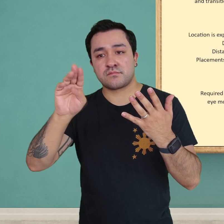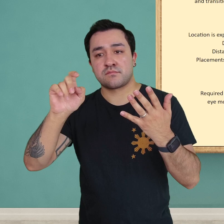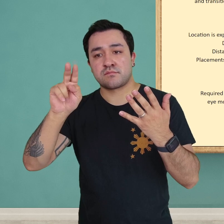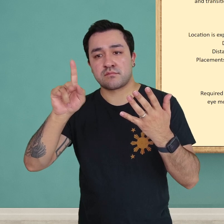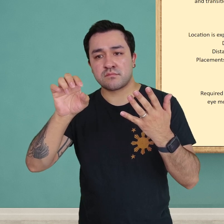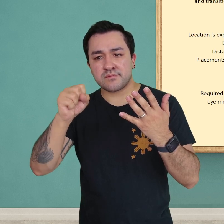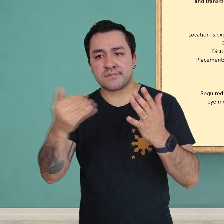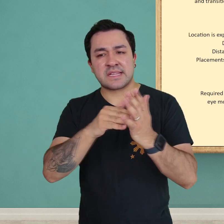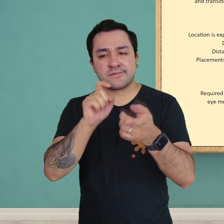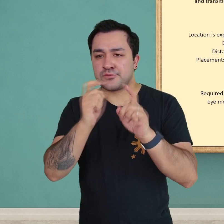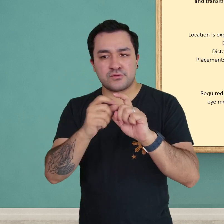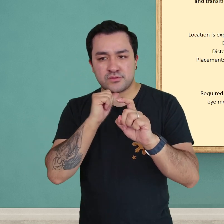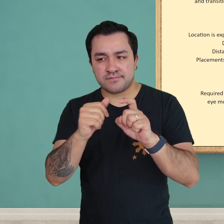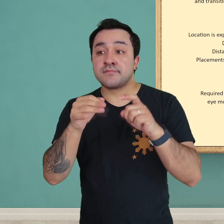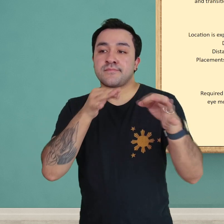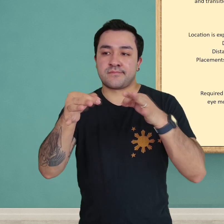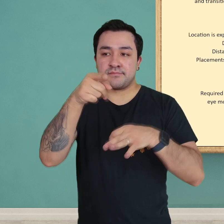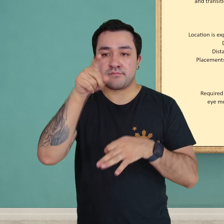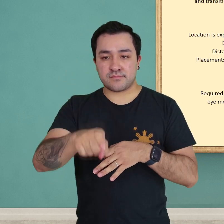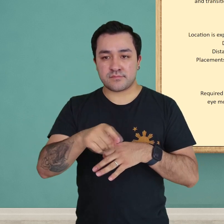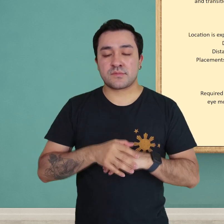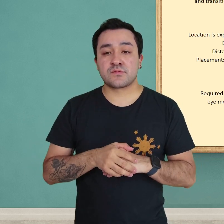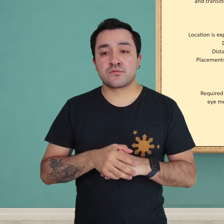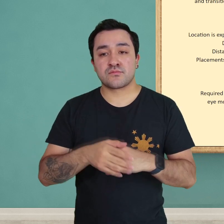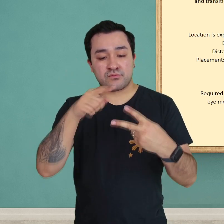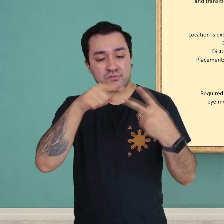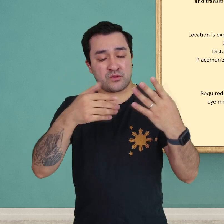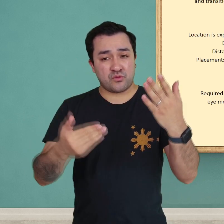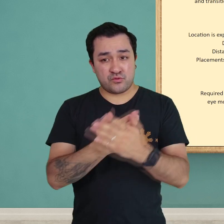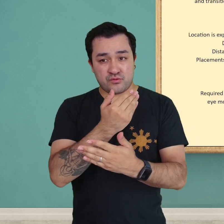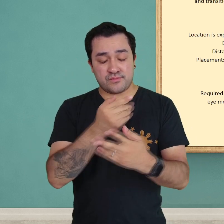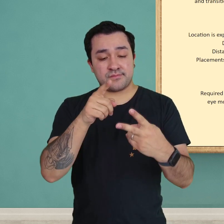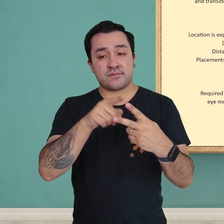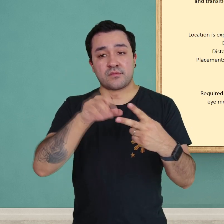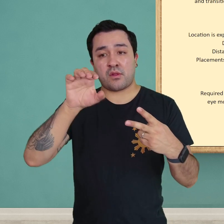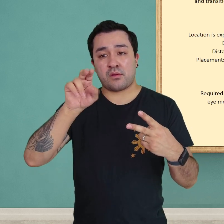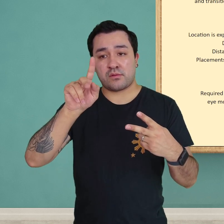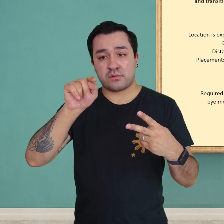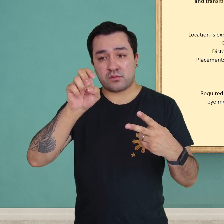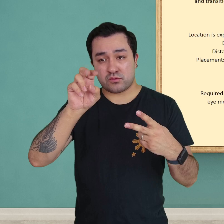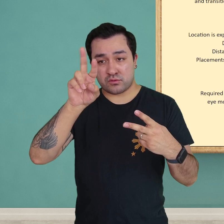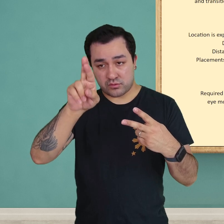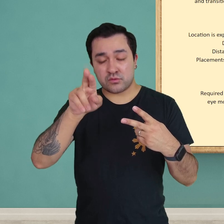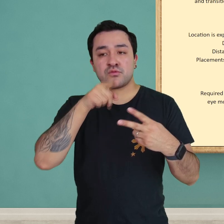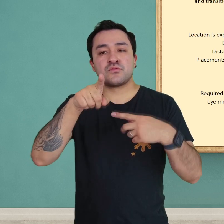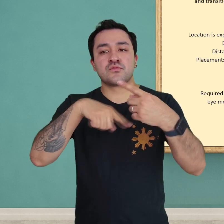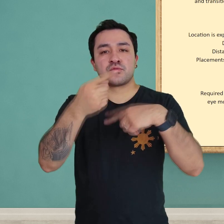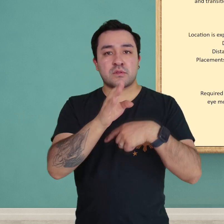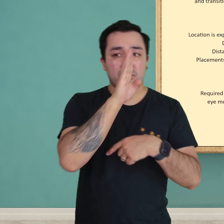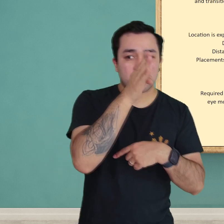or Non-Manual Signs are described in English. Two additions this model adds are CONTOUR and